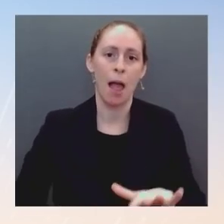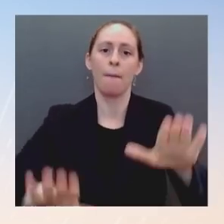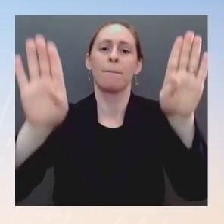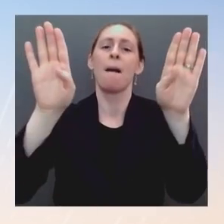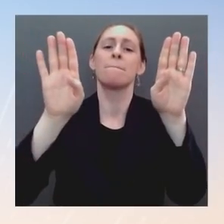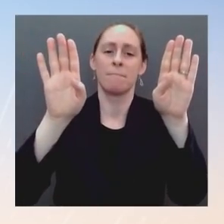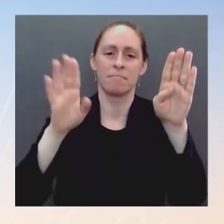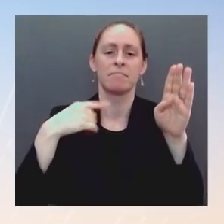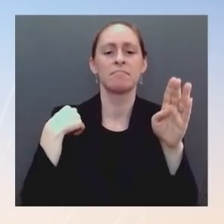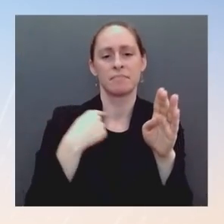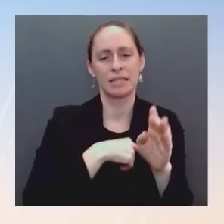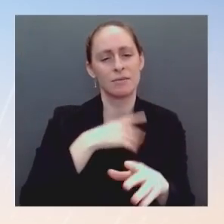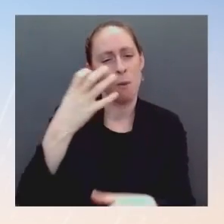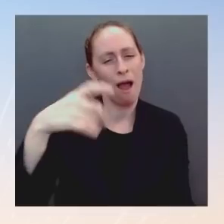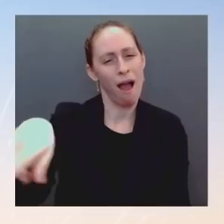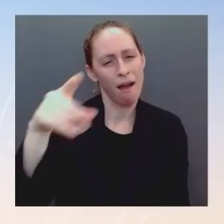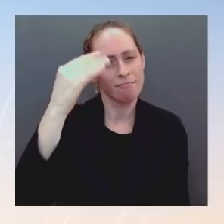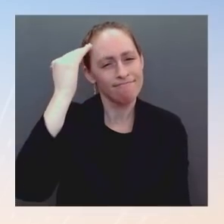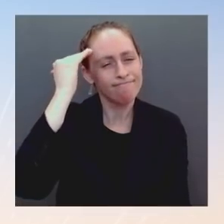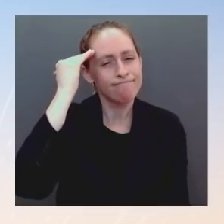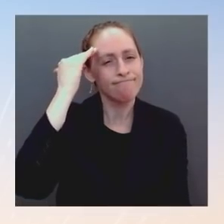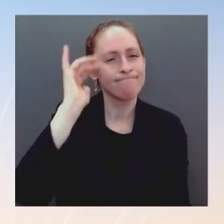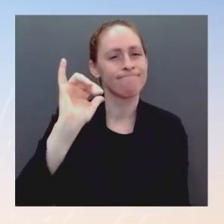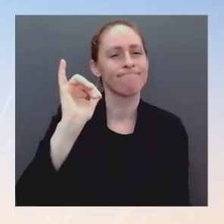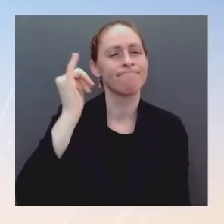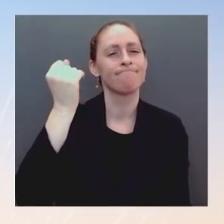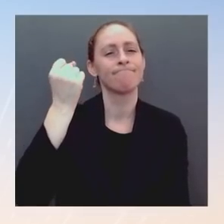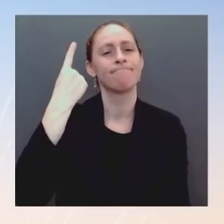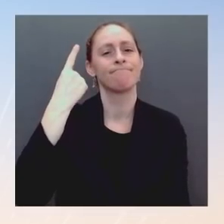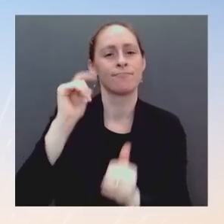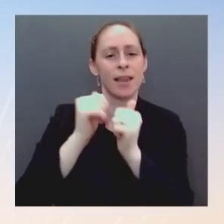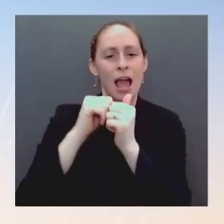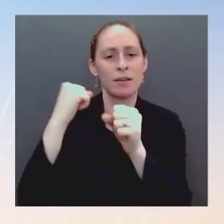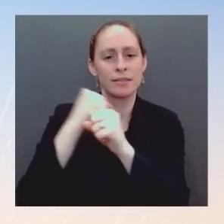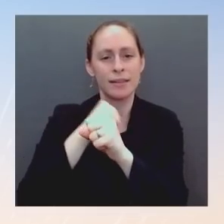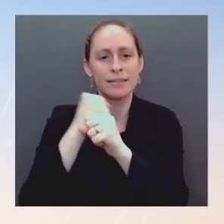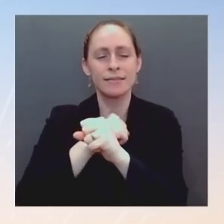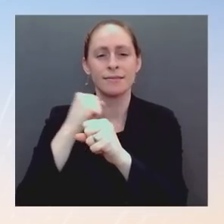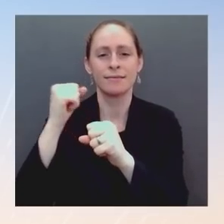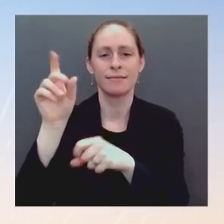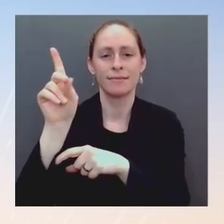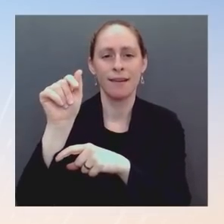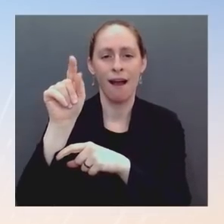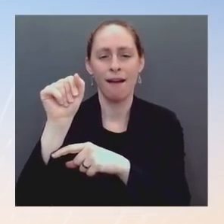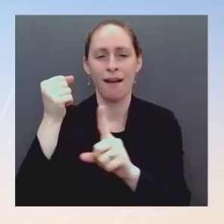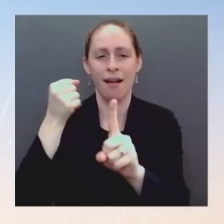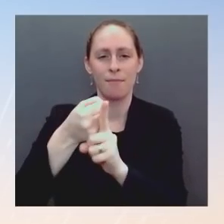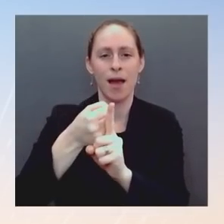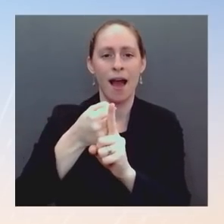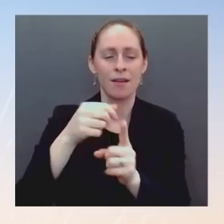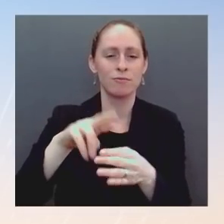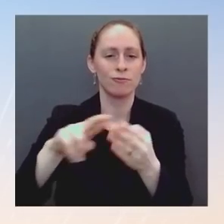what they're looking at, and what it is an assessment of. And as a result, the month's jobs report may show job losses in large part